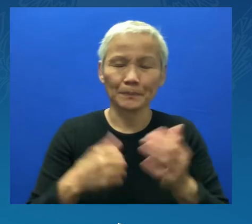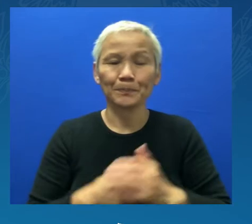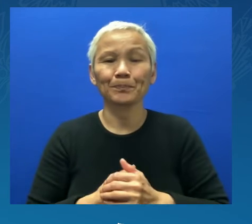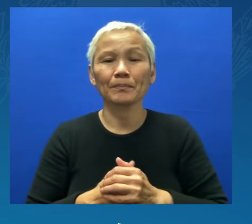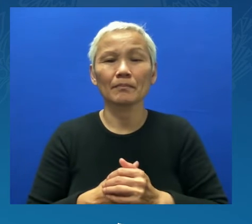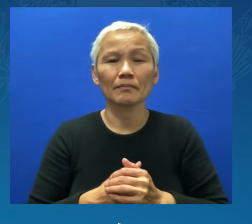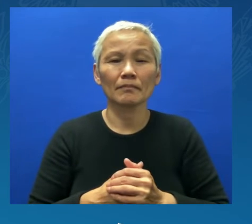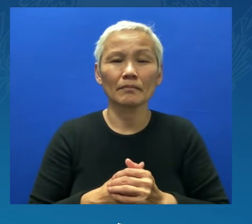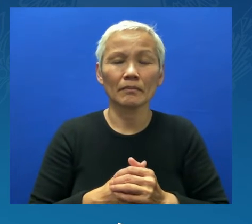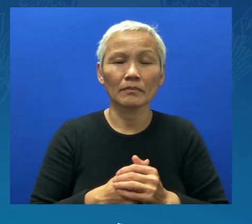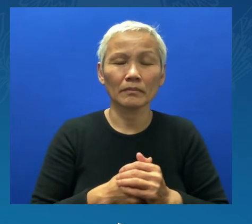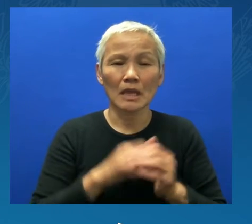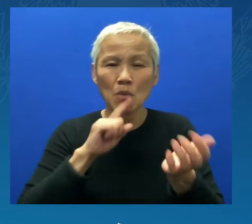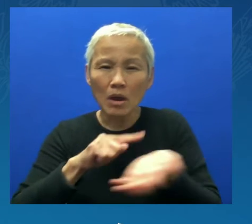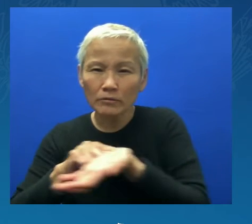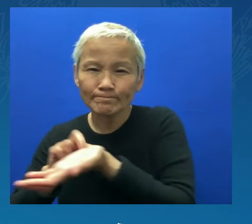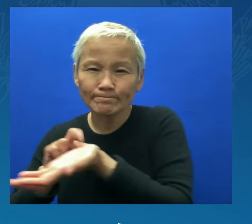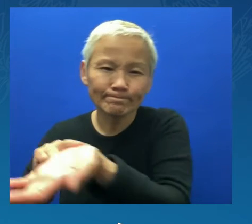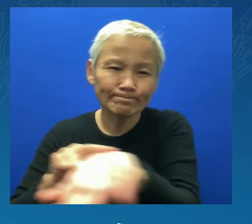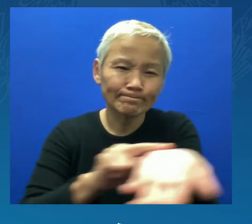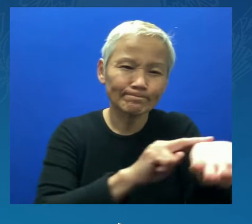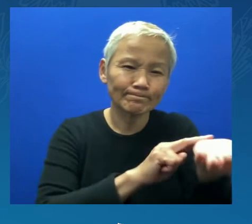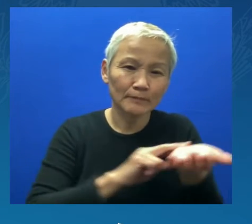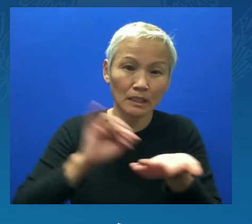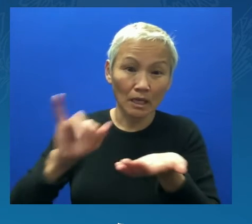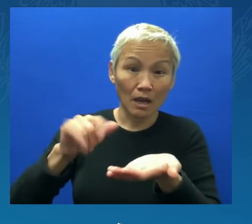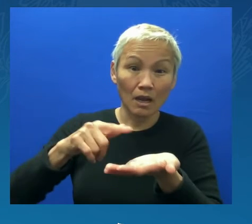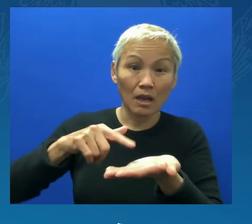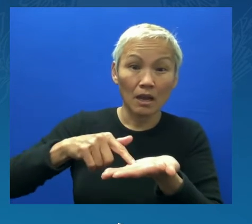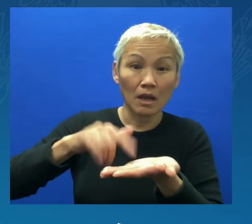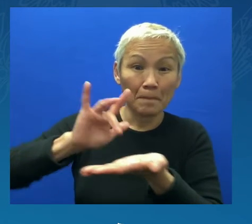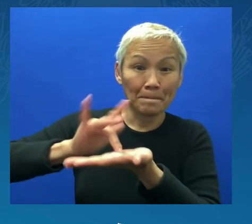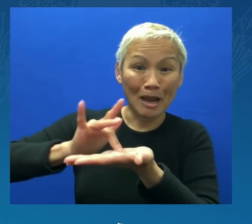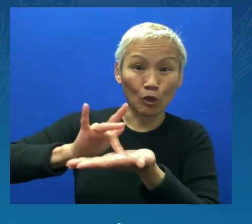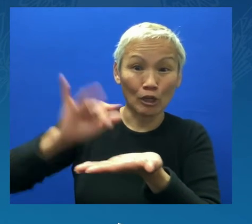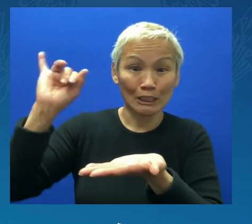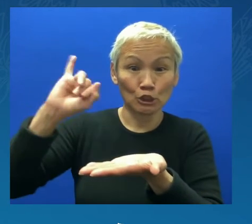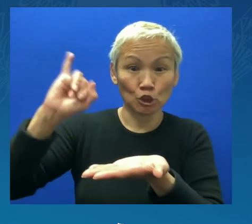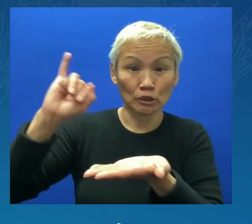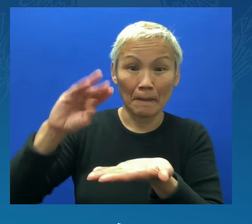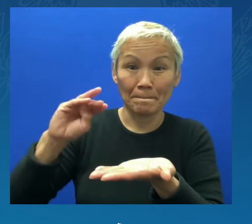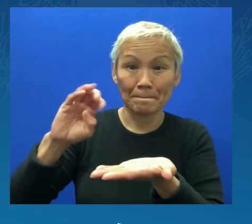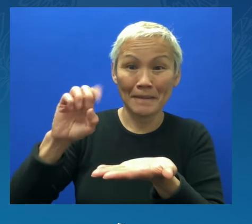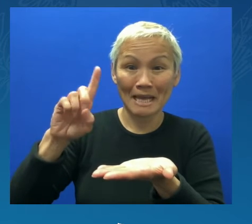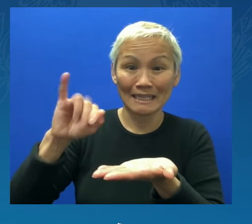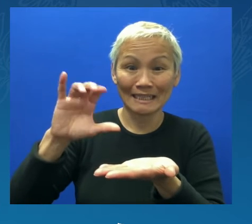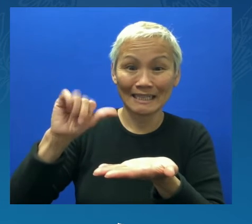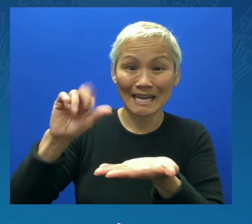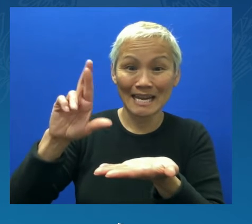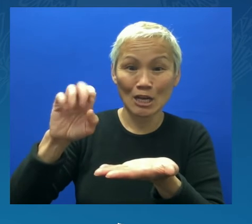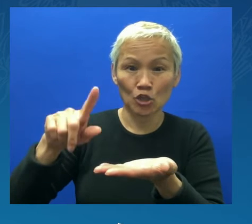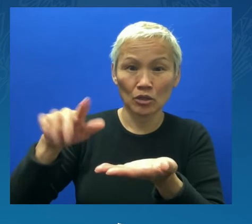that Medicaid is only covering two months postpartum. She literally just gave birth to a human being.